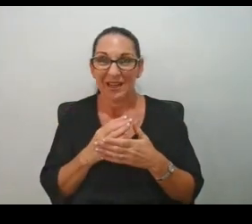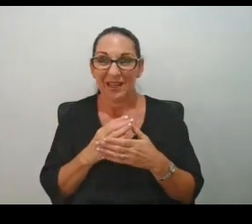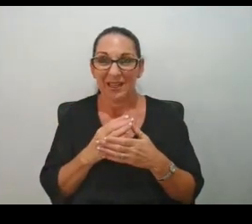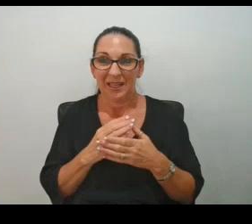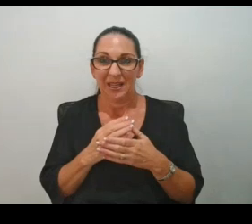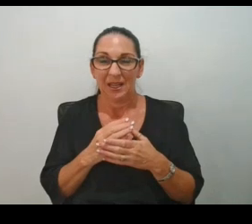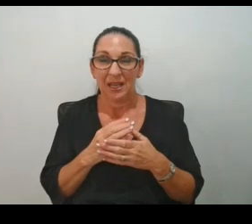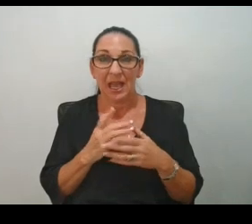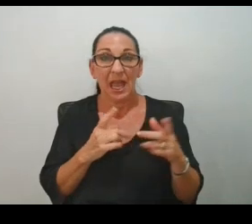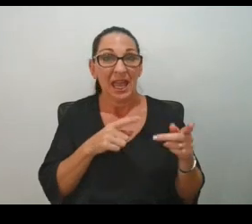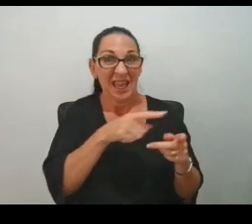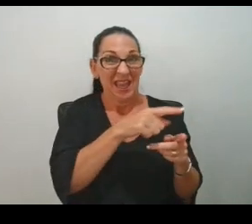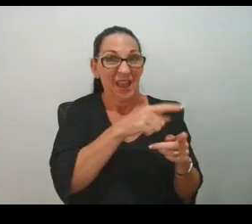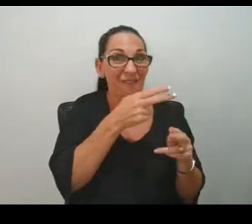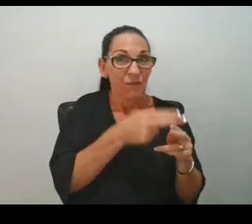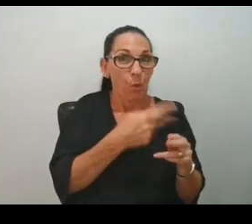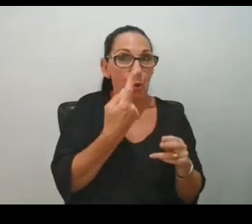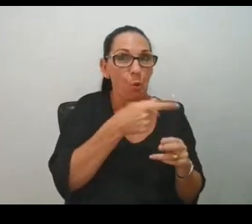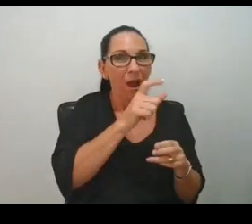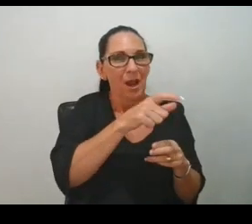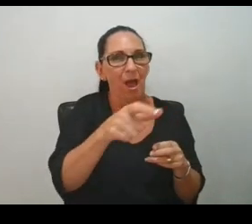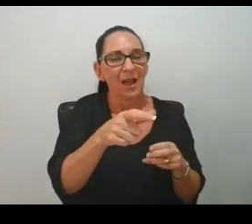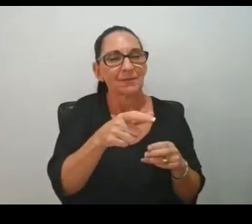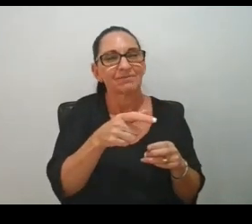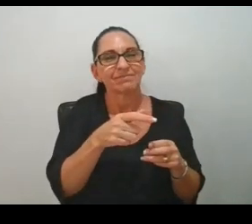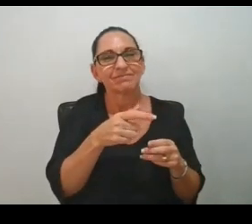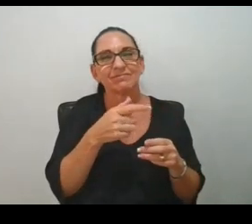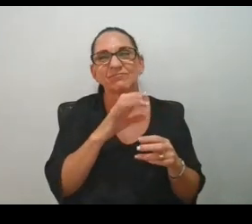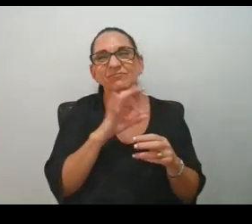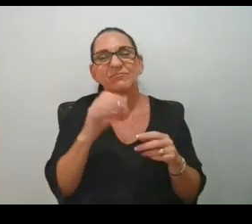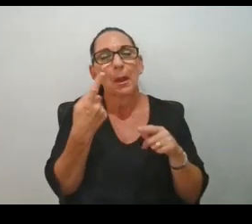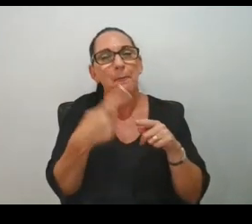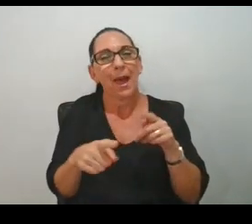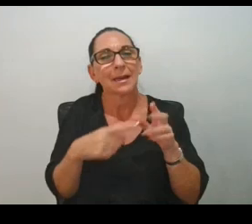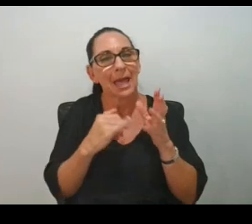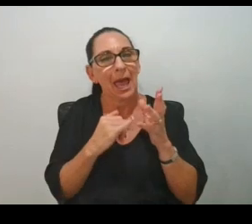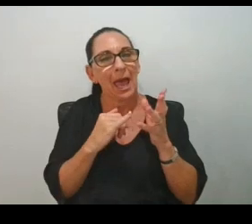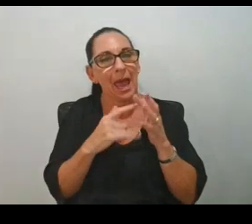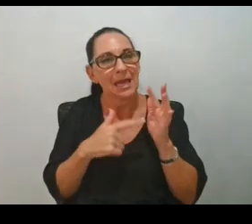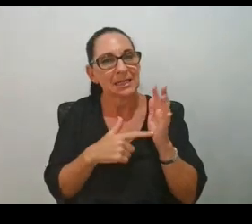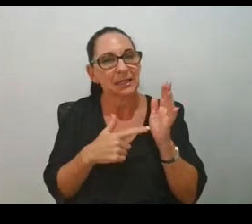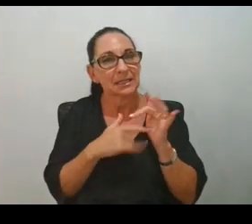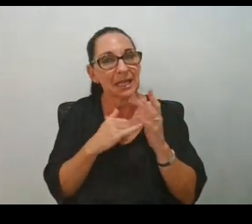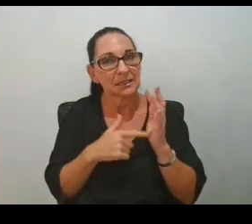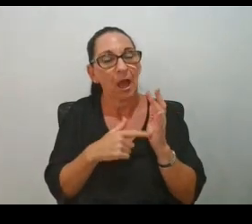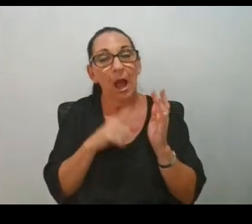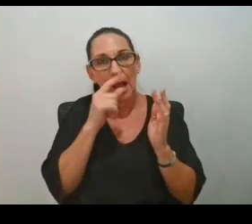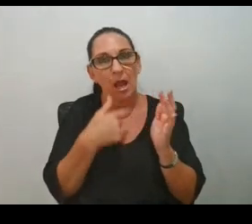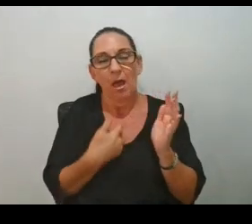test but should be given special consideration yeah we've set out a few of the circumstances